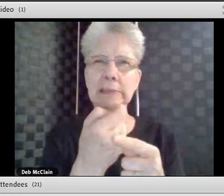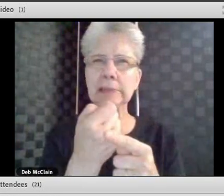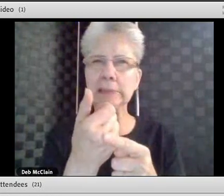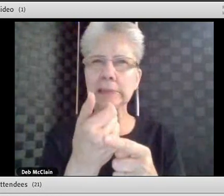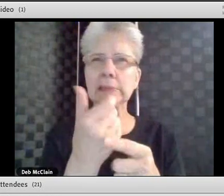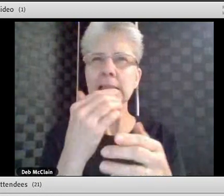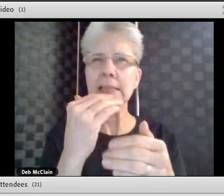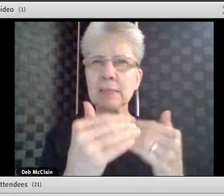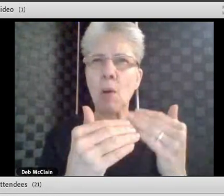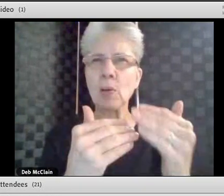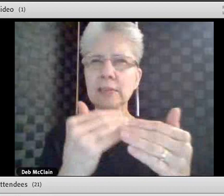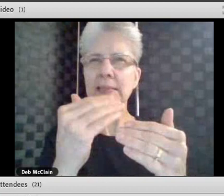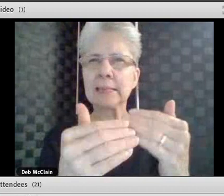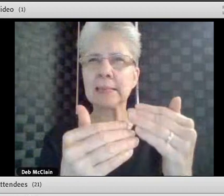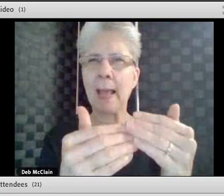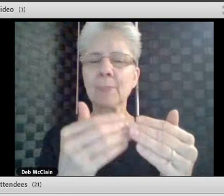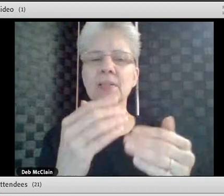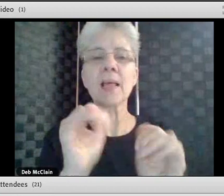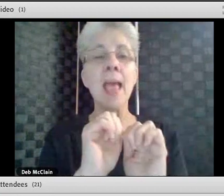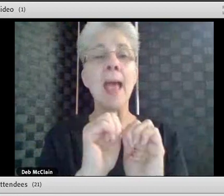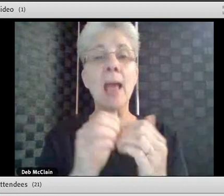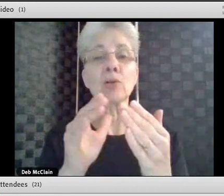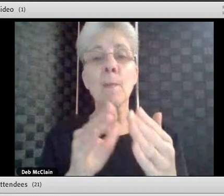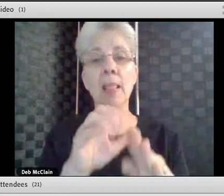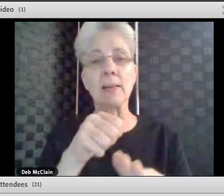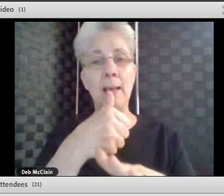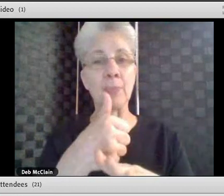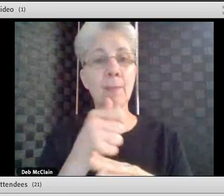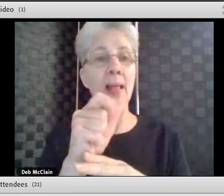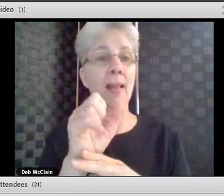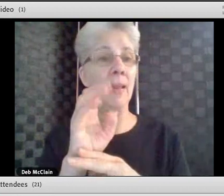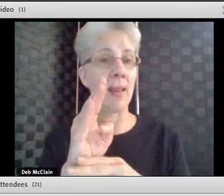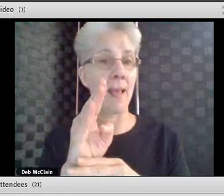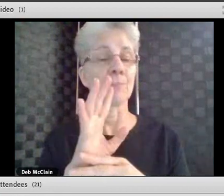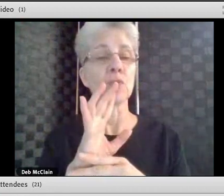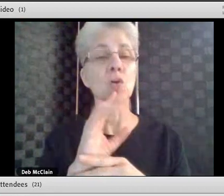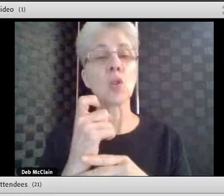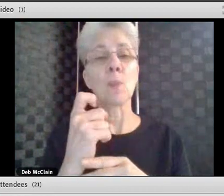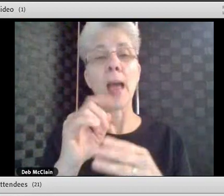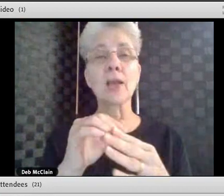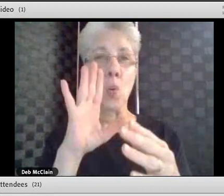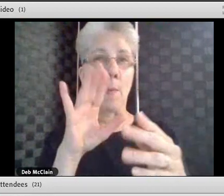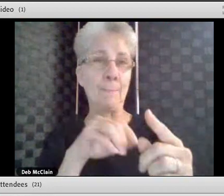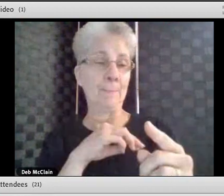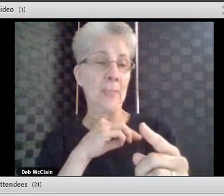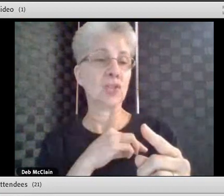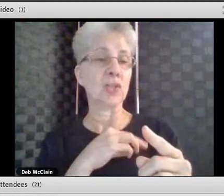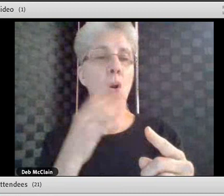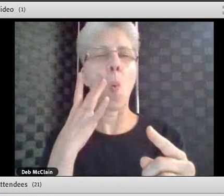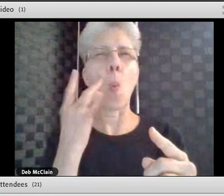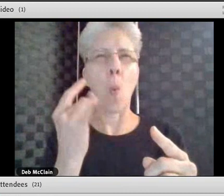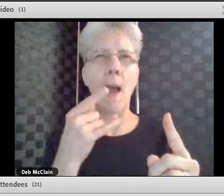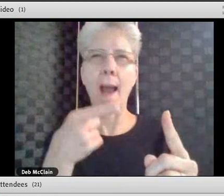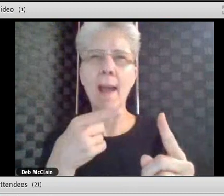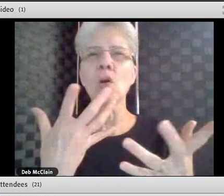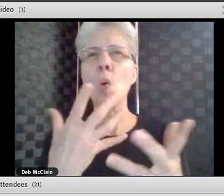And then we'll get to how to plan and implement a lab, talking a little bit about your mission, your "why," what resources you might need,